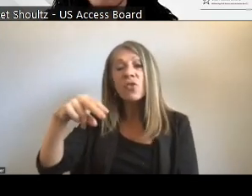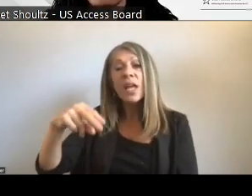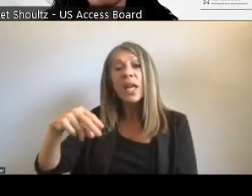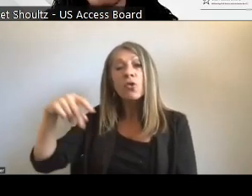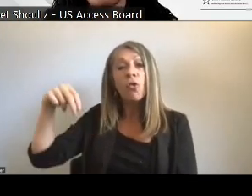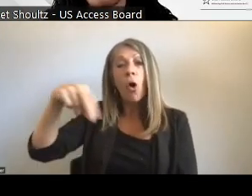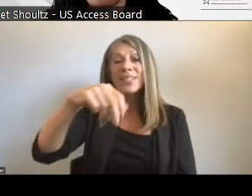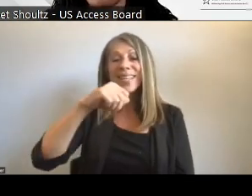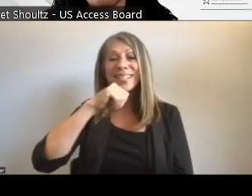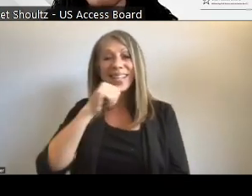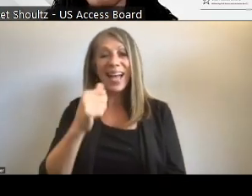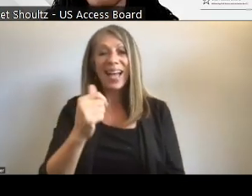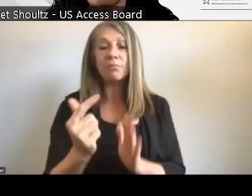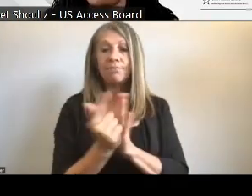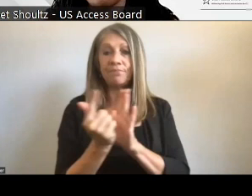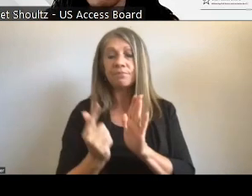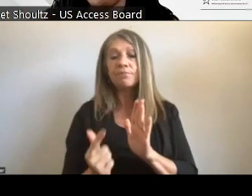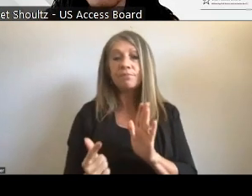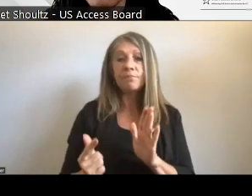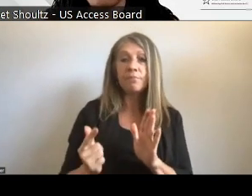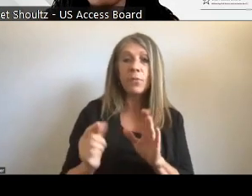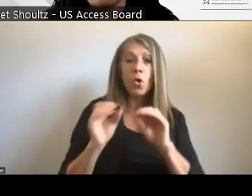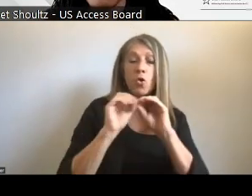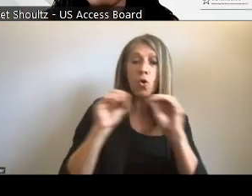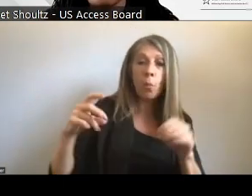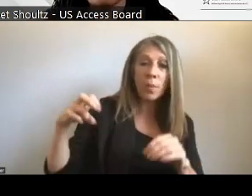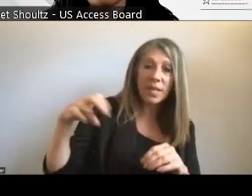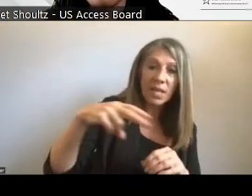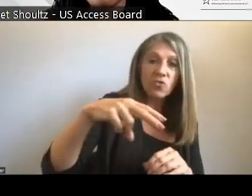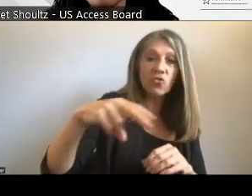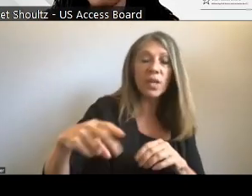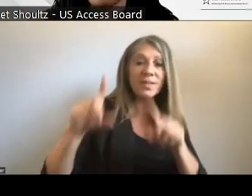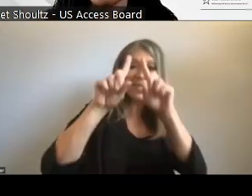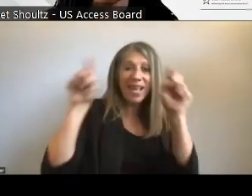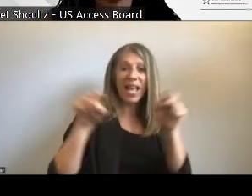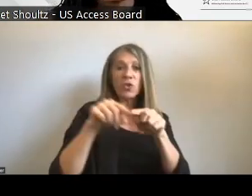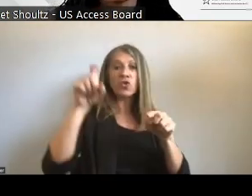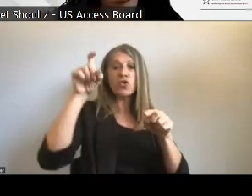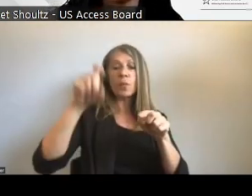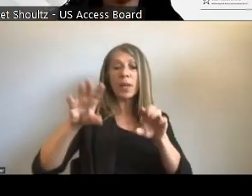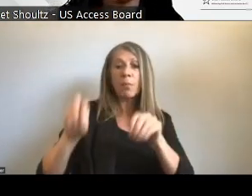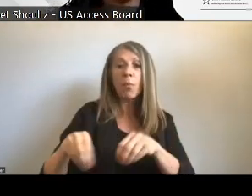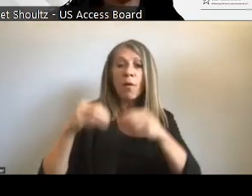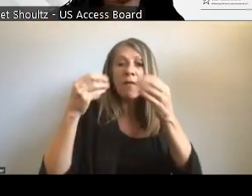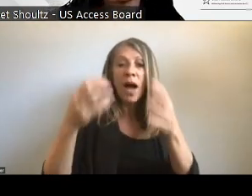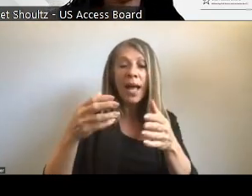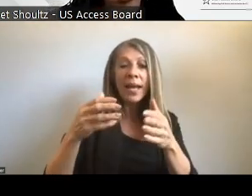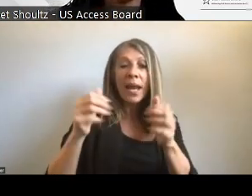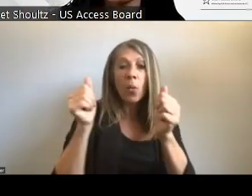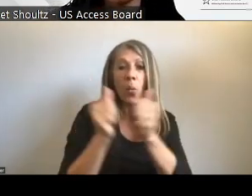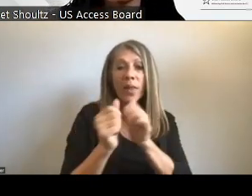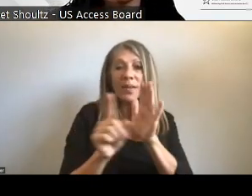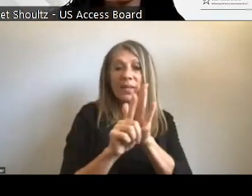at certain locations, no pedestrian crossing signs should be provided along with detectable features